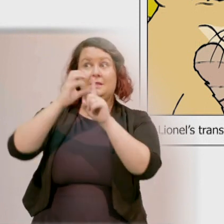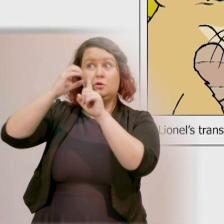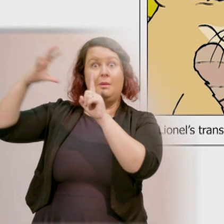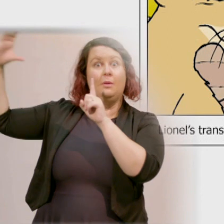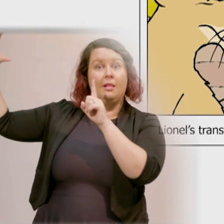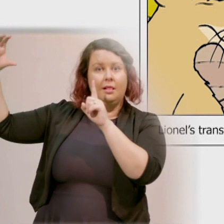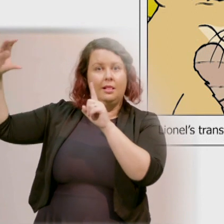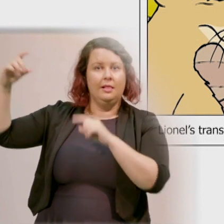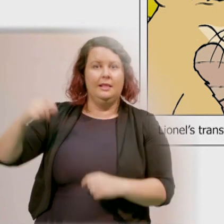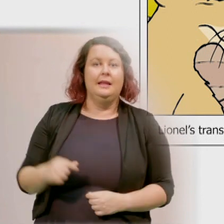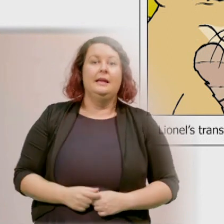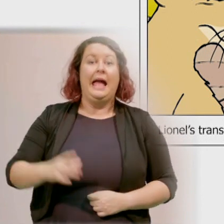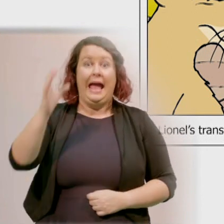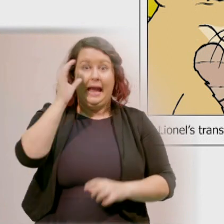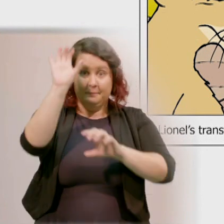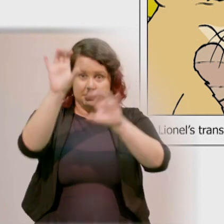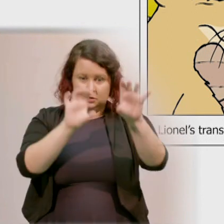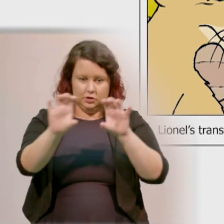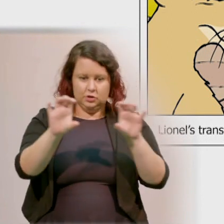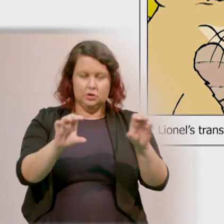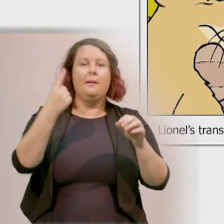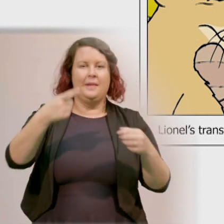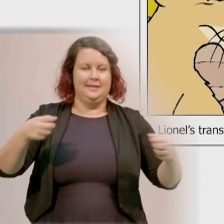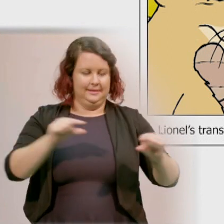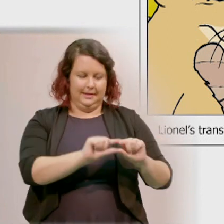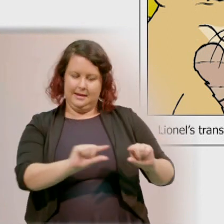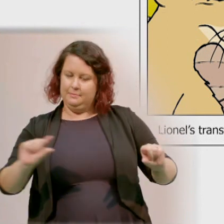You will have noticed this daily cartoon includes speech bubbles, images,